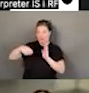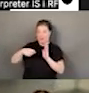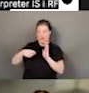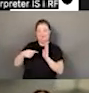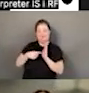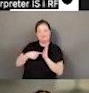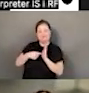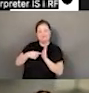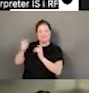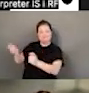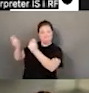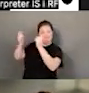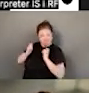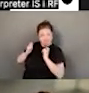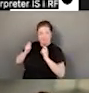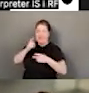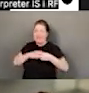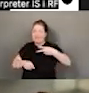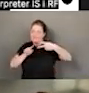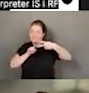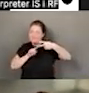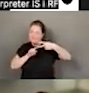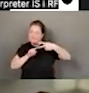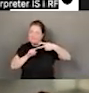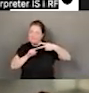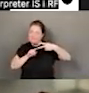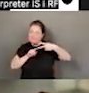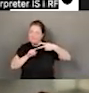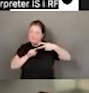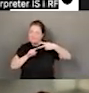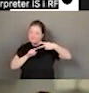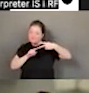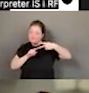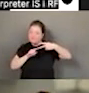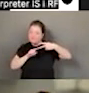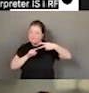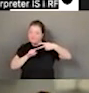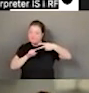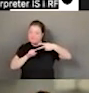research project where we focused on testing this measurable